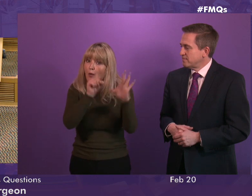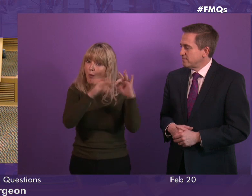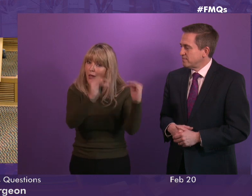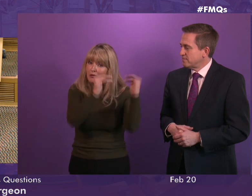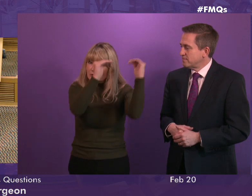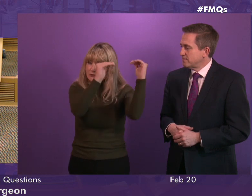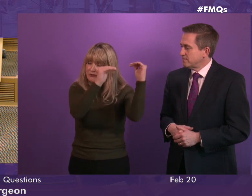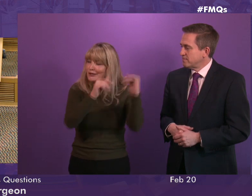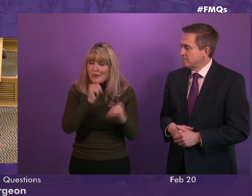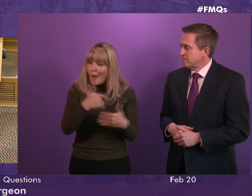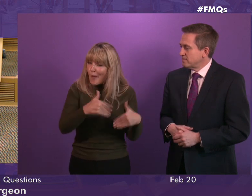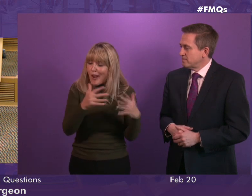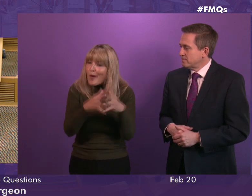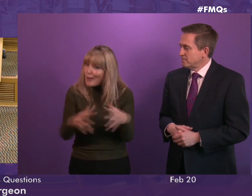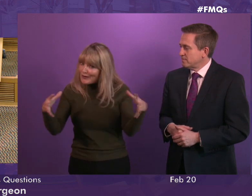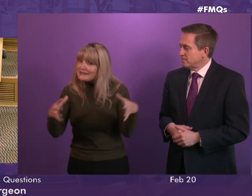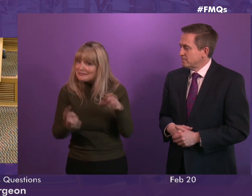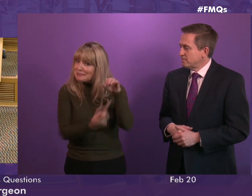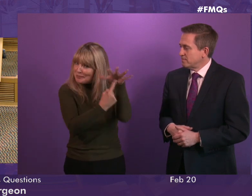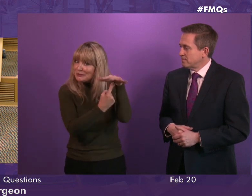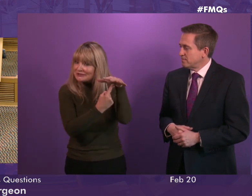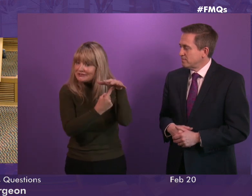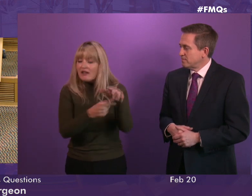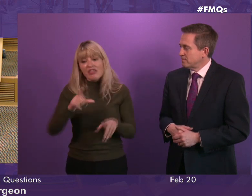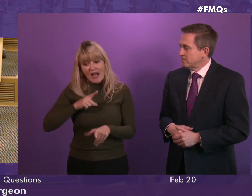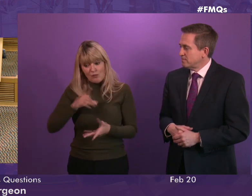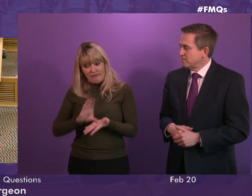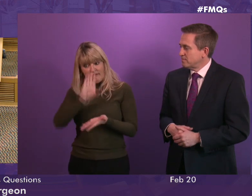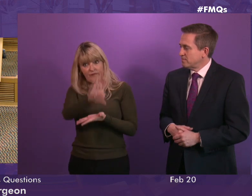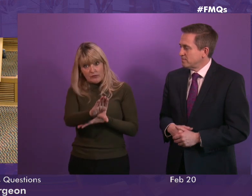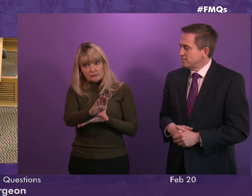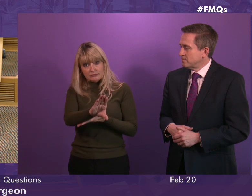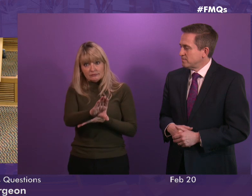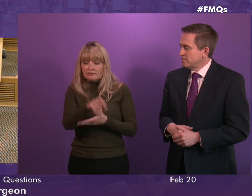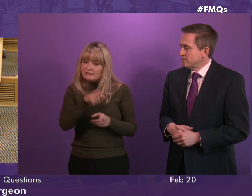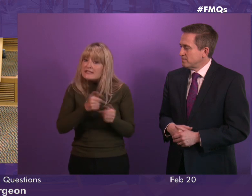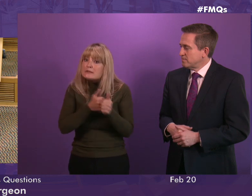that is why the funding settlement supports payment of the living wage to make sure that